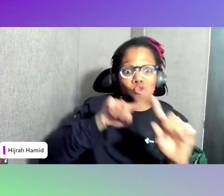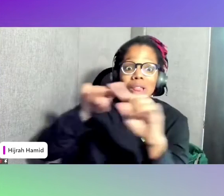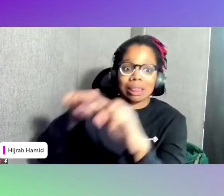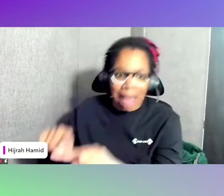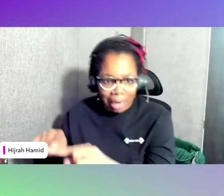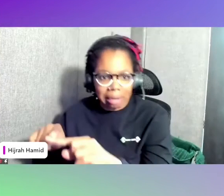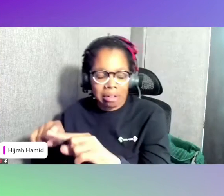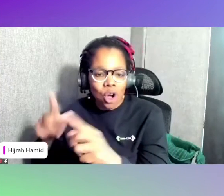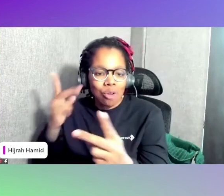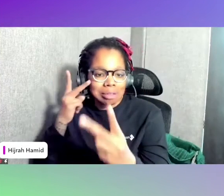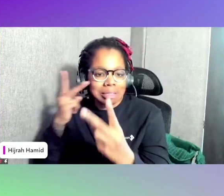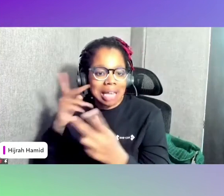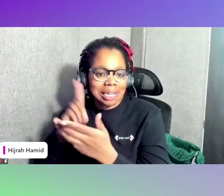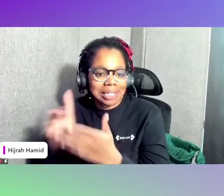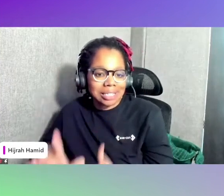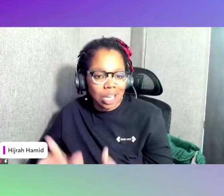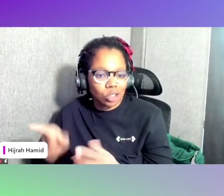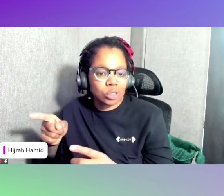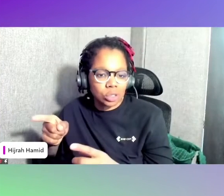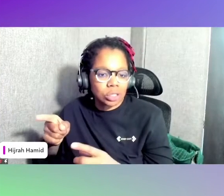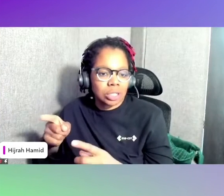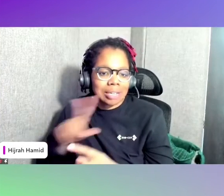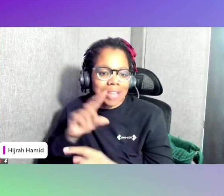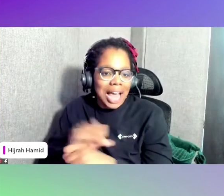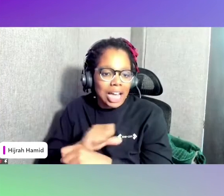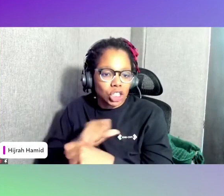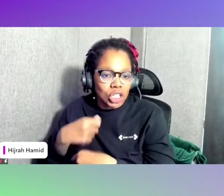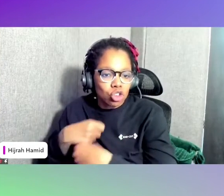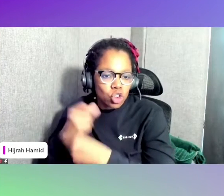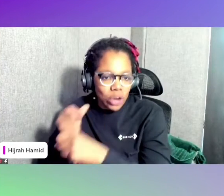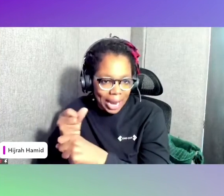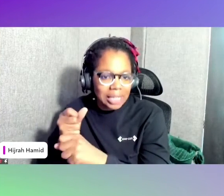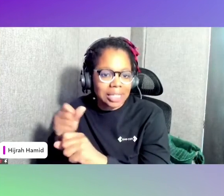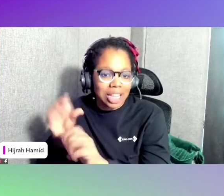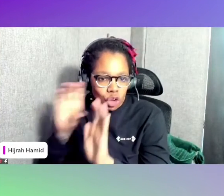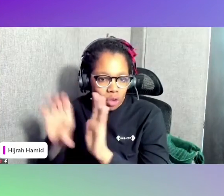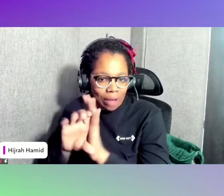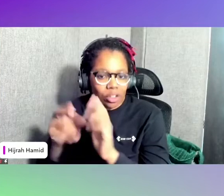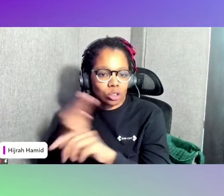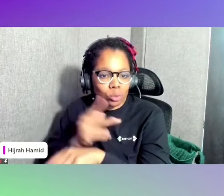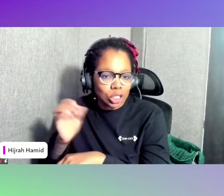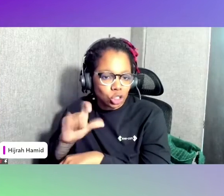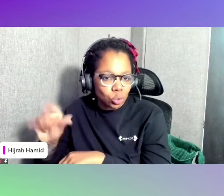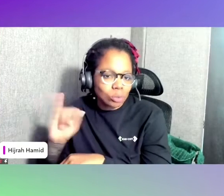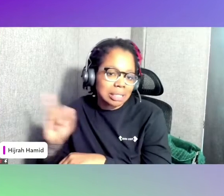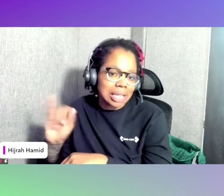to actually create graphics, and we talked about the bottleneck where blind designers and creatives are